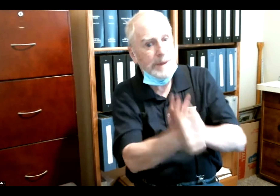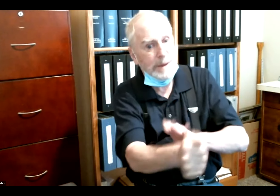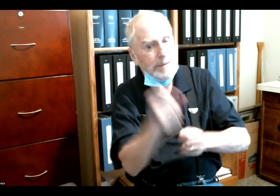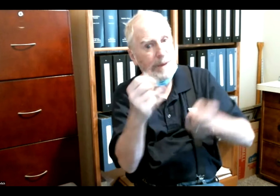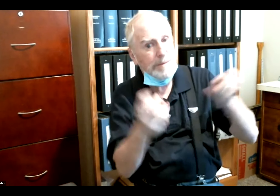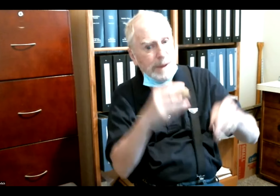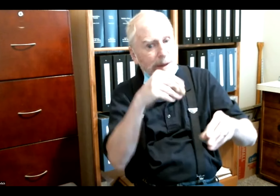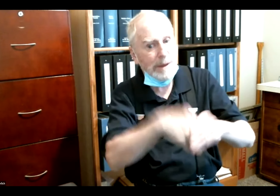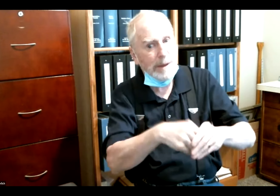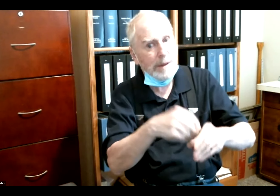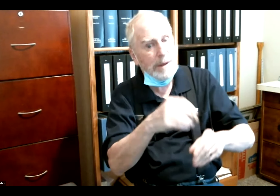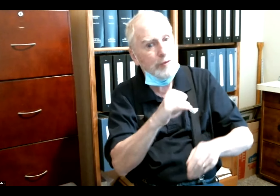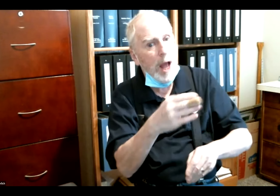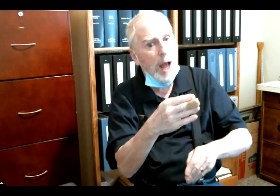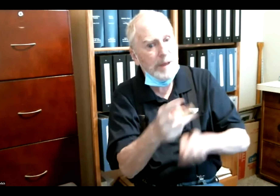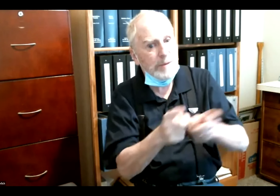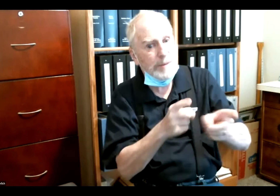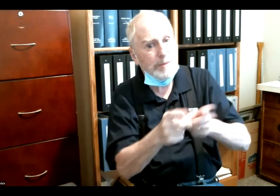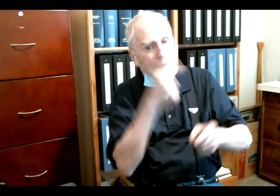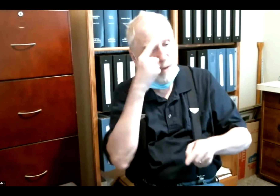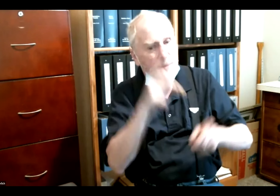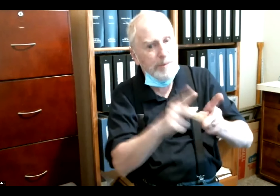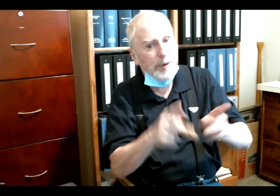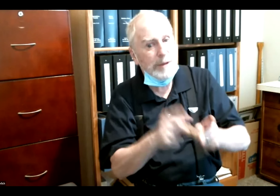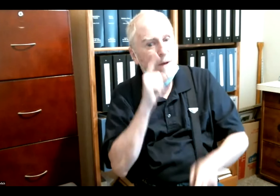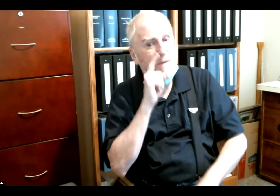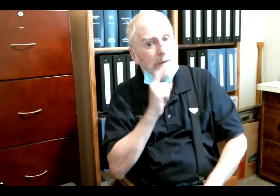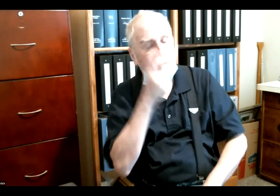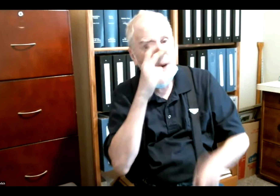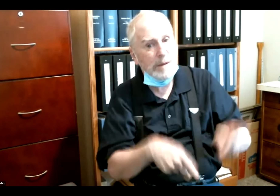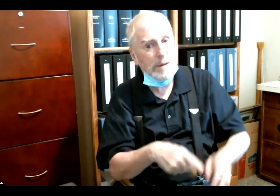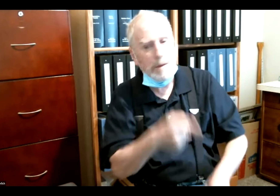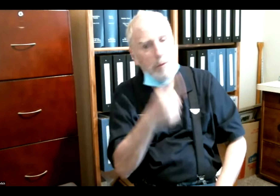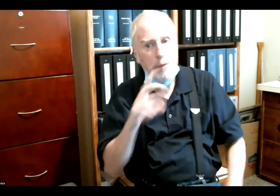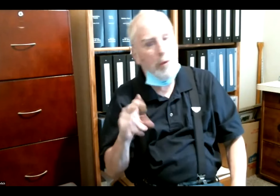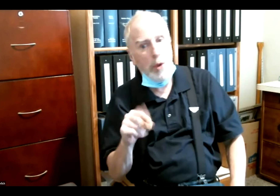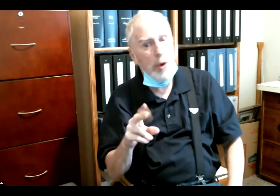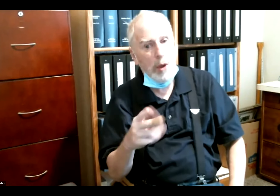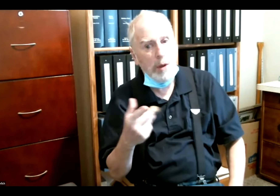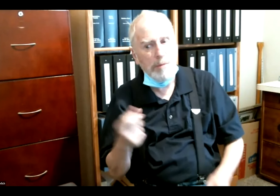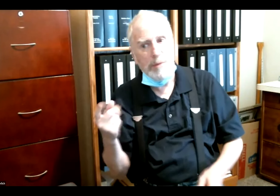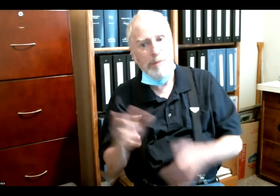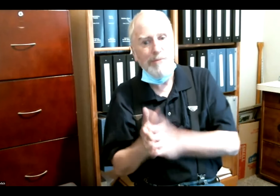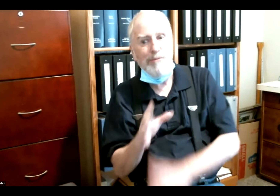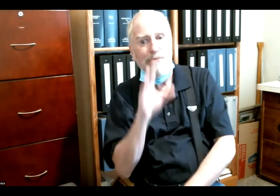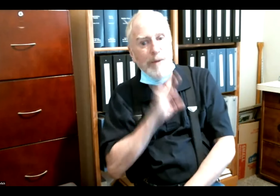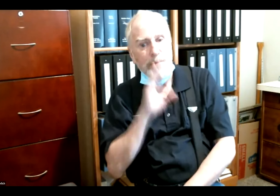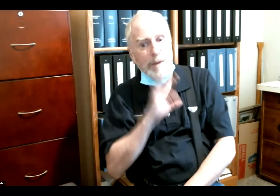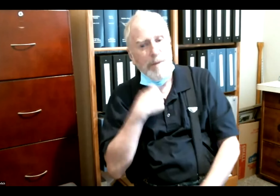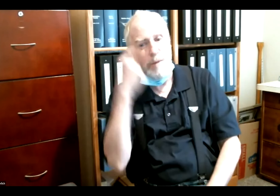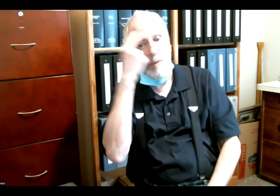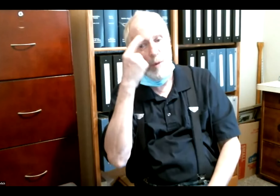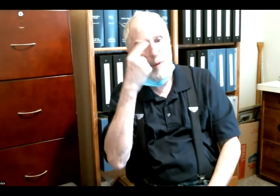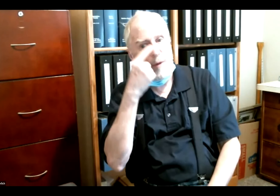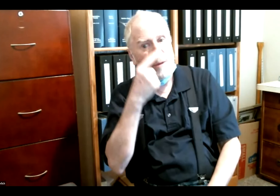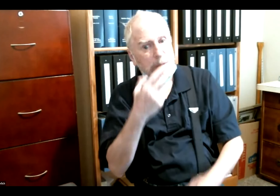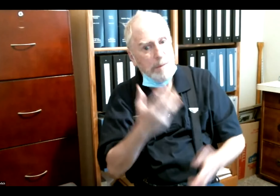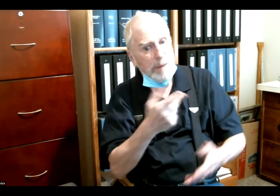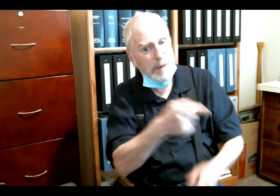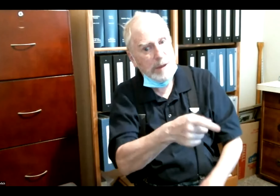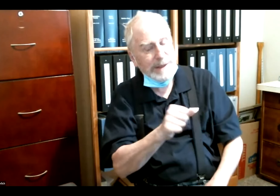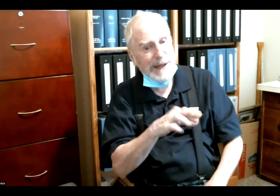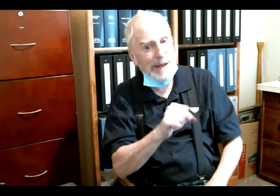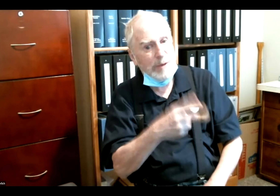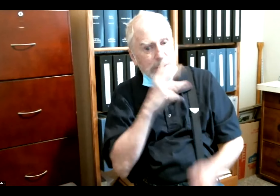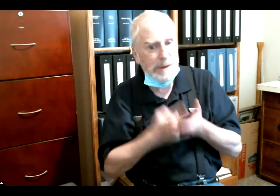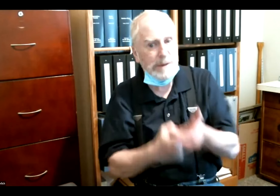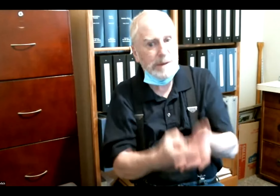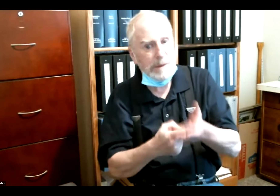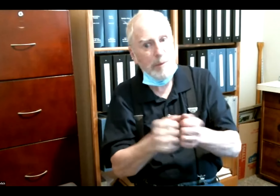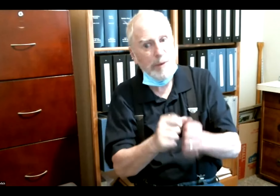posting for the job description. So I believe she said no to that. So I know there's been